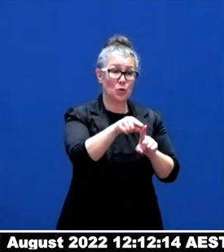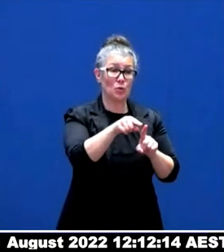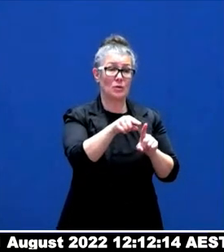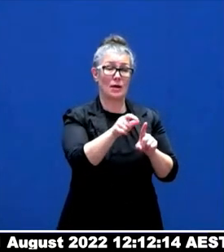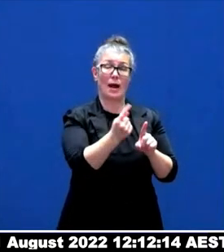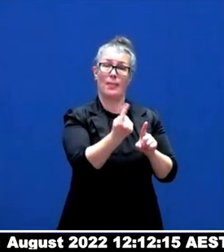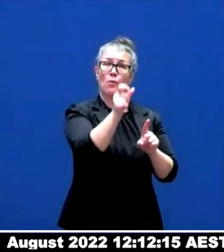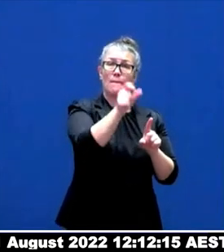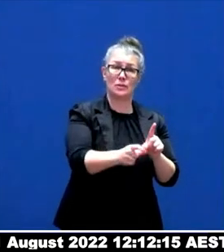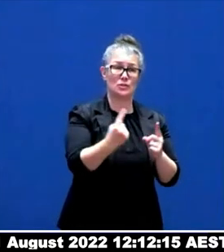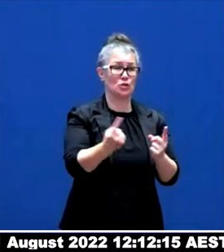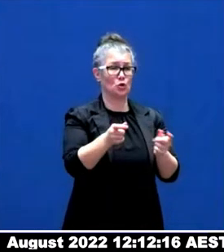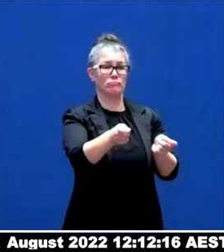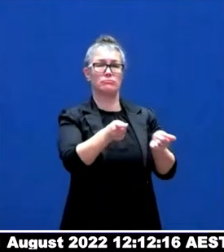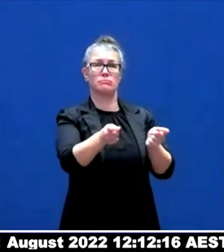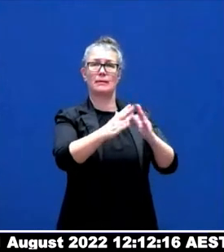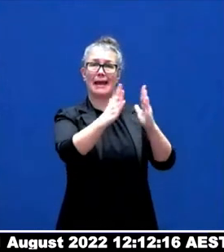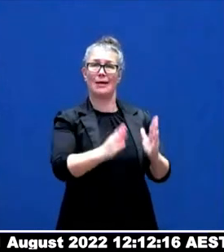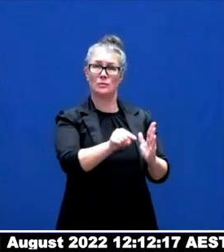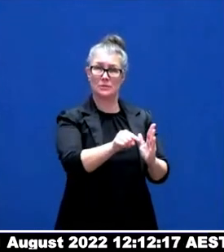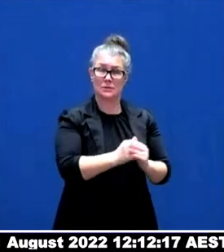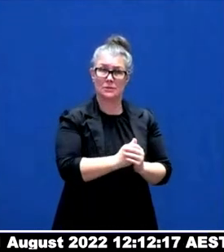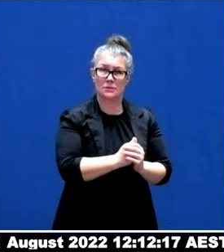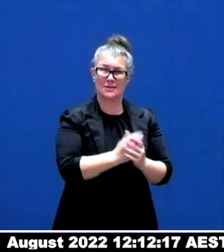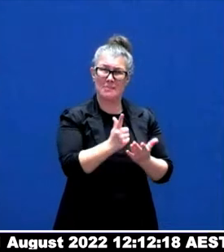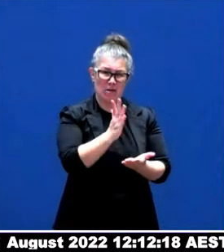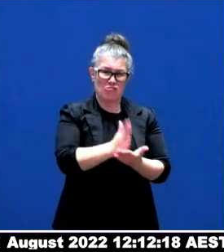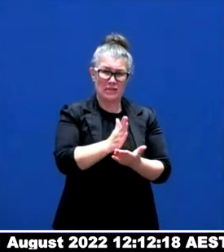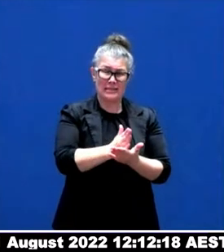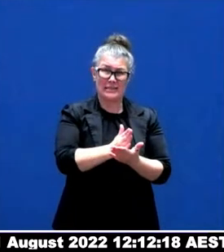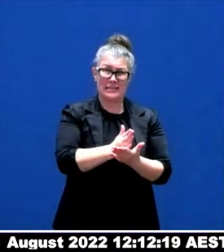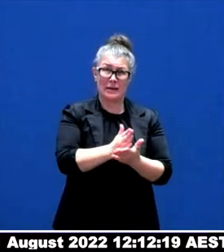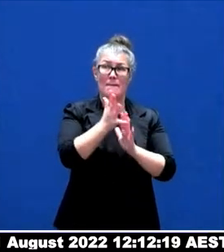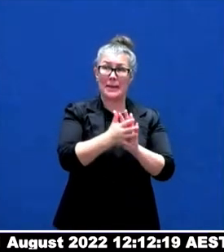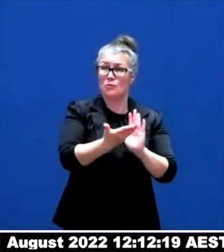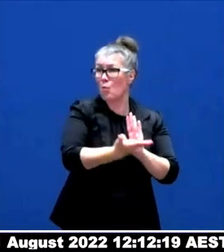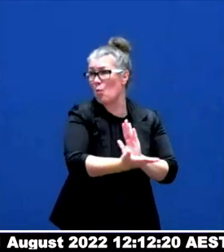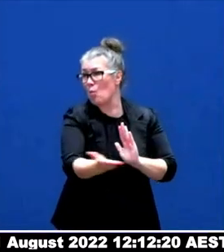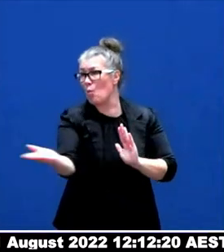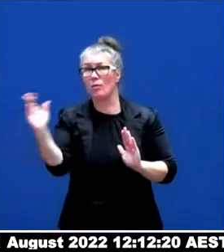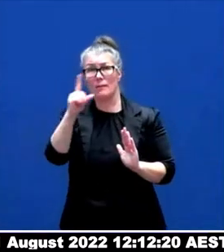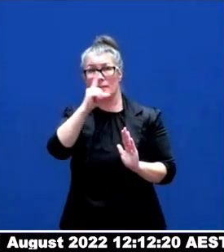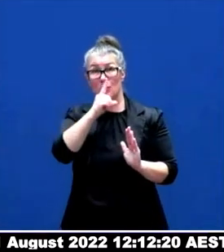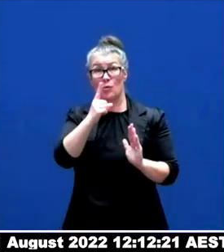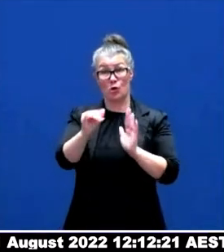DSP, but that's not necessarily going to pick up everybody who may identify as a